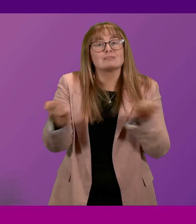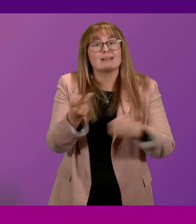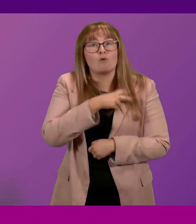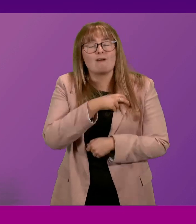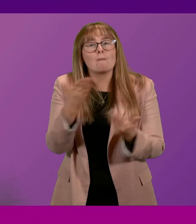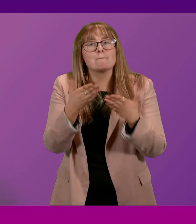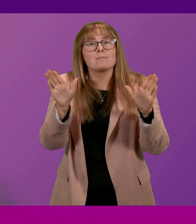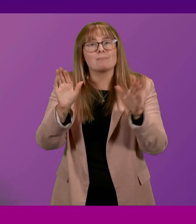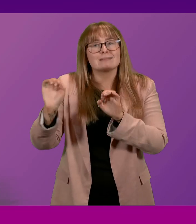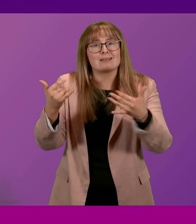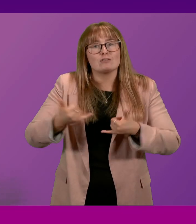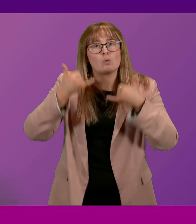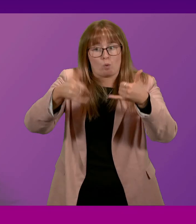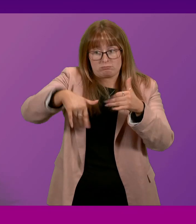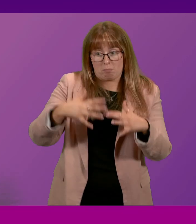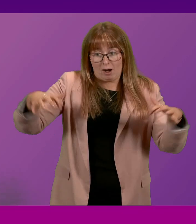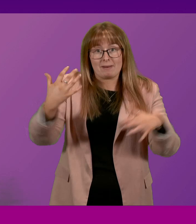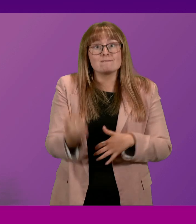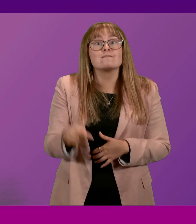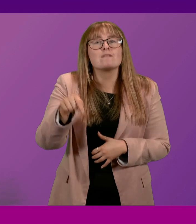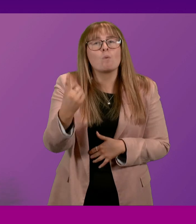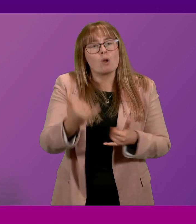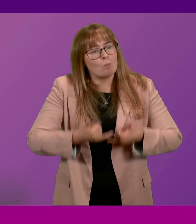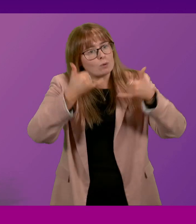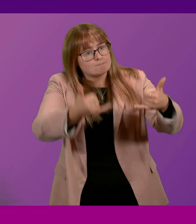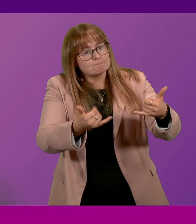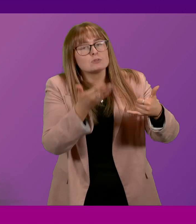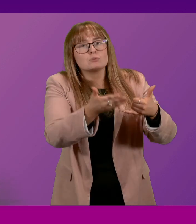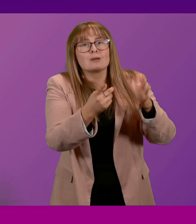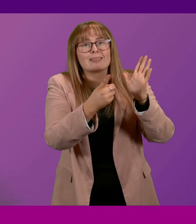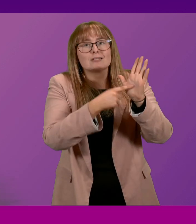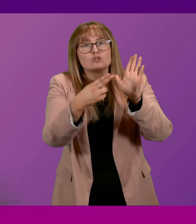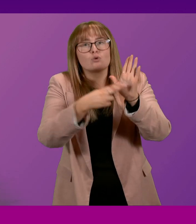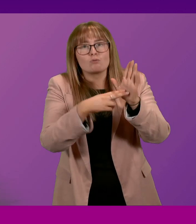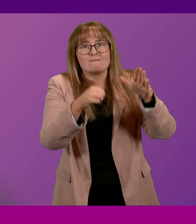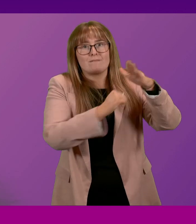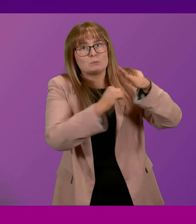awards in this Parliament. One of the awards was given to the Linda Norgrove Foundation,